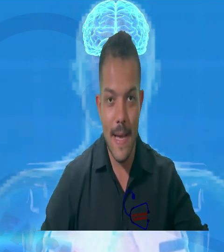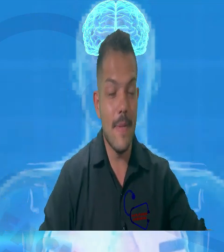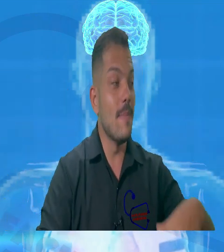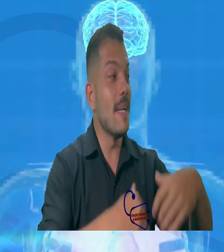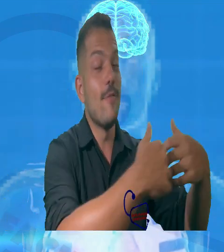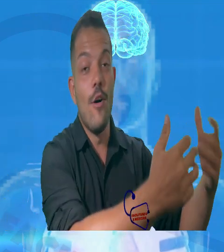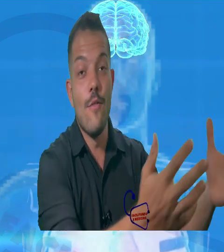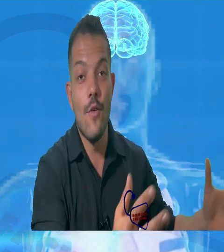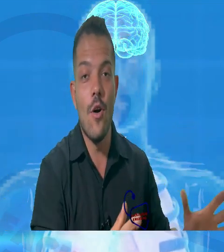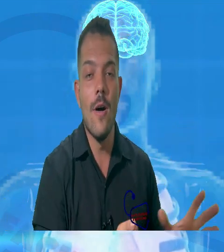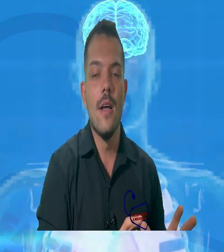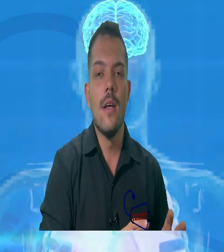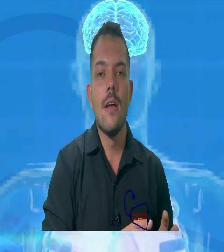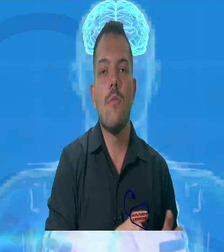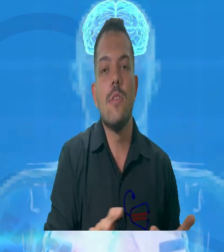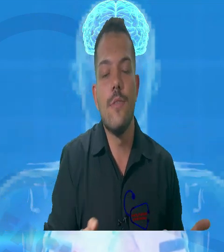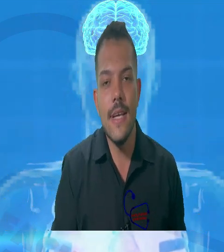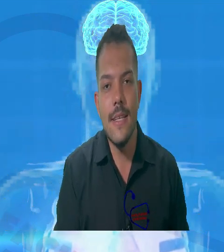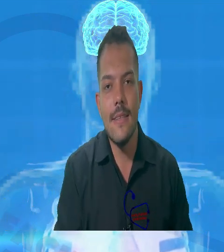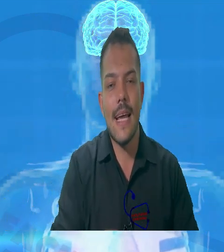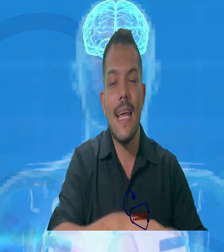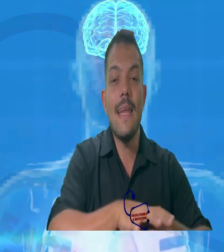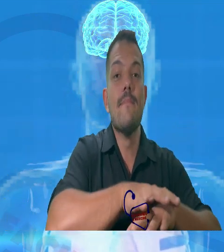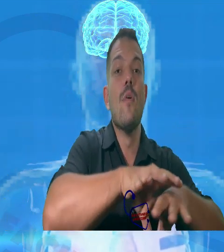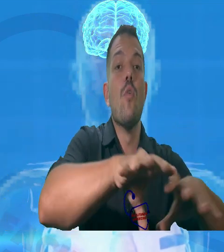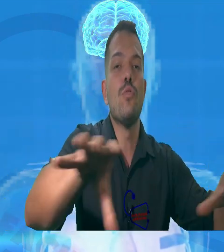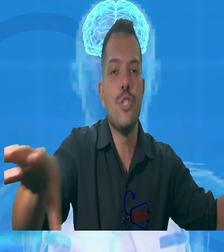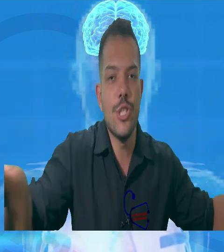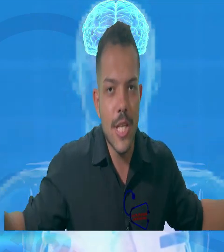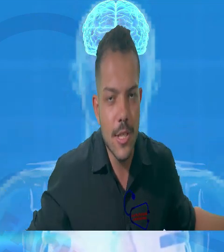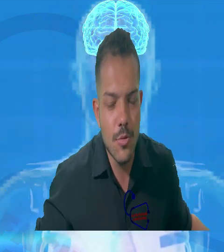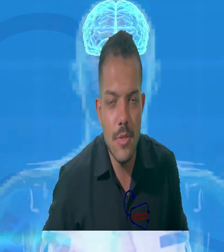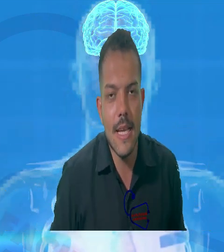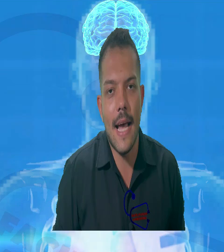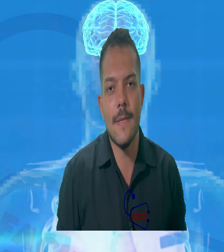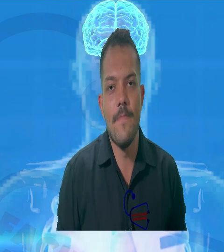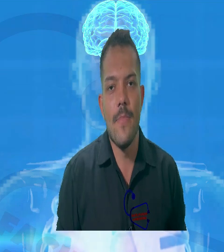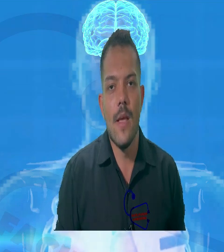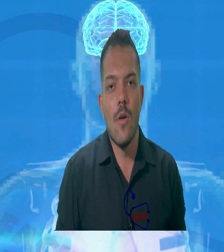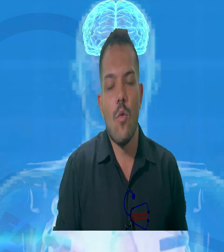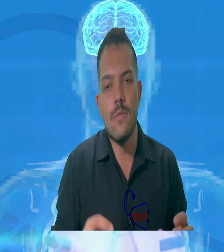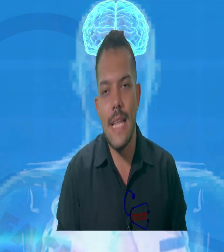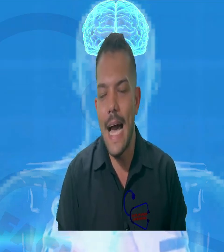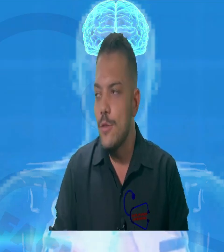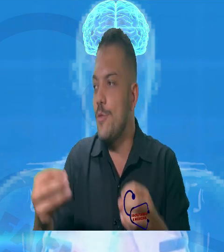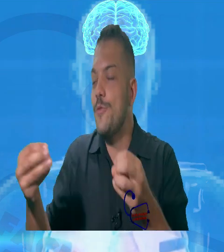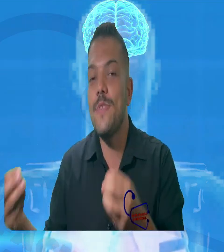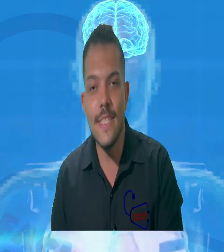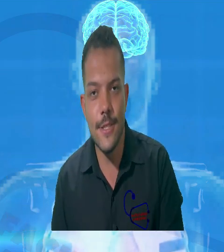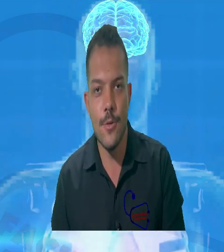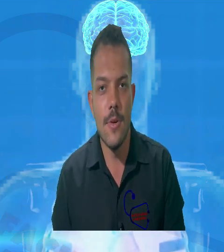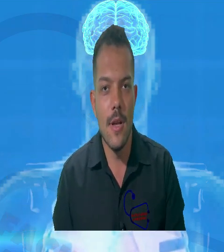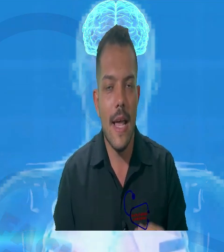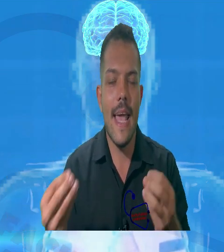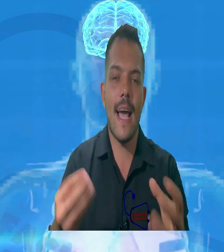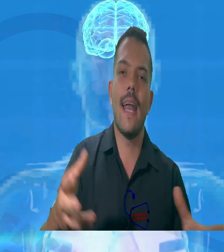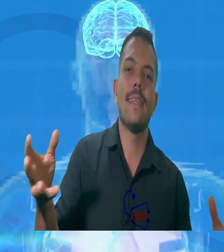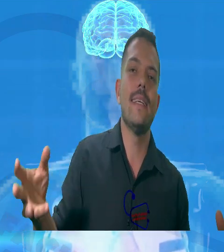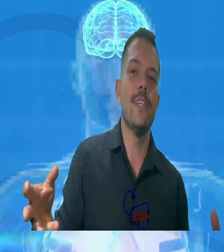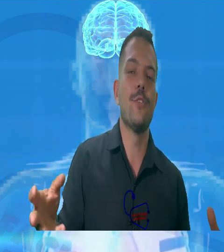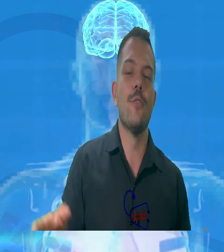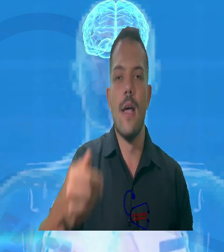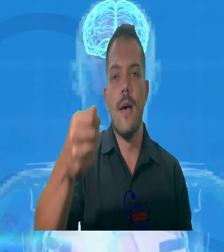Mom, Grandma, when she sees there are a lot of people with scabies, physical contact is characteristic for